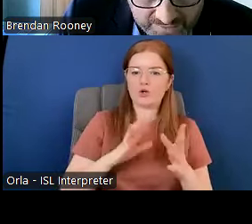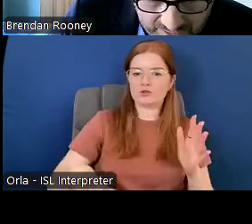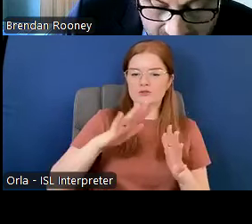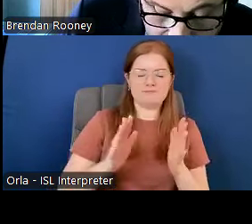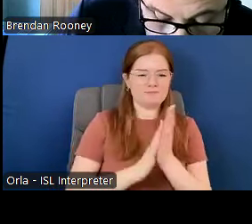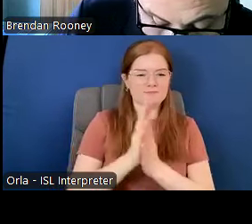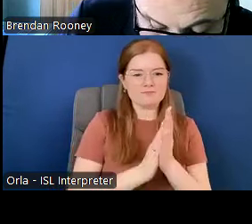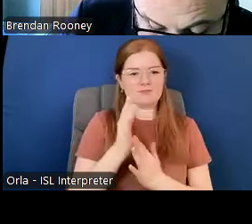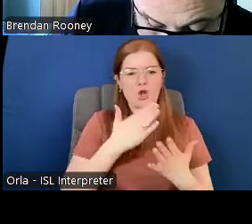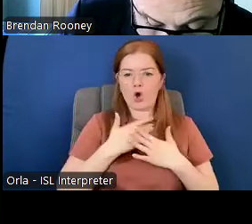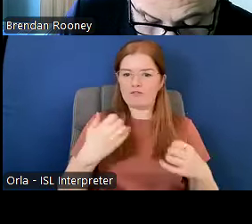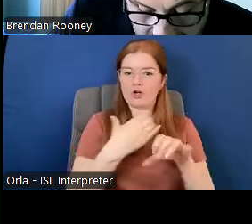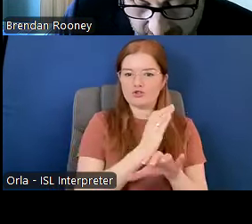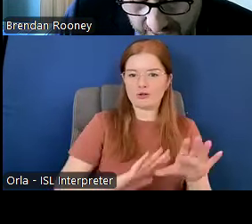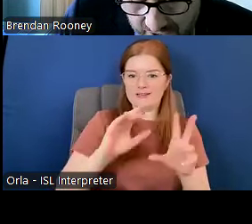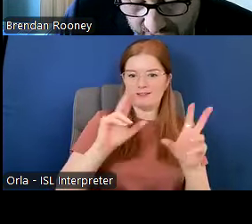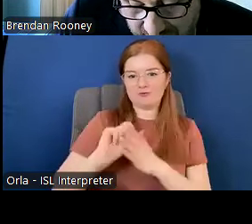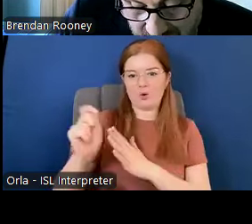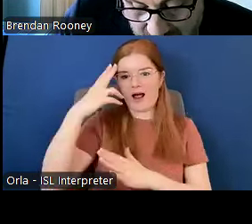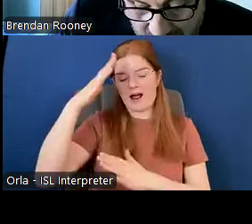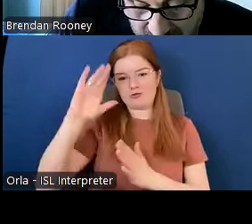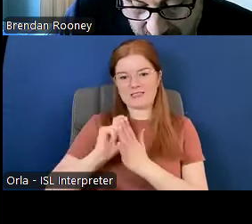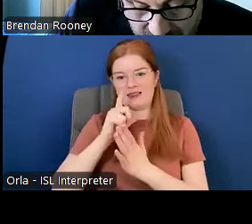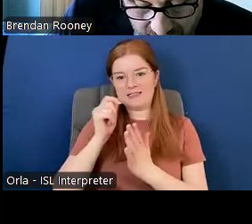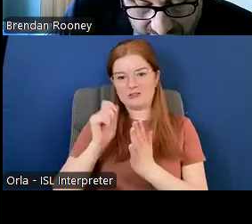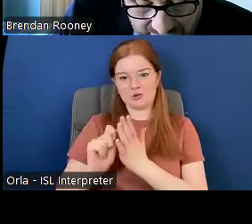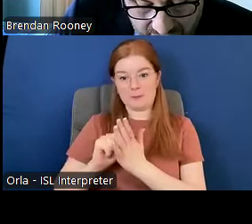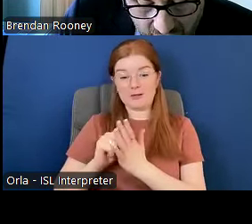of the country," wrote the Irish leader, "she sees colours in her surroundings as